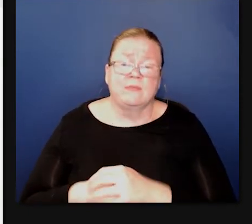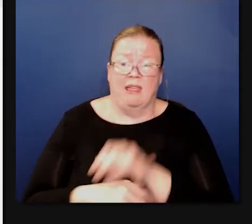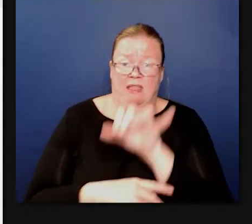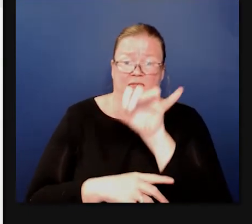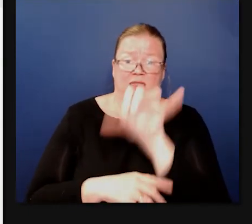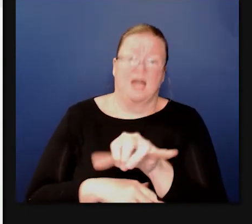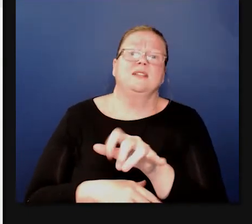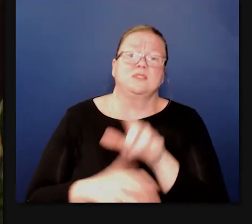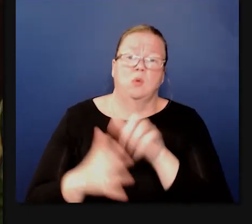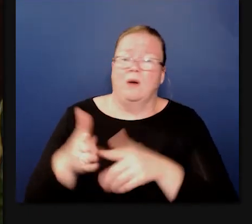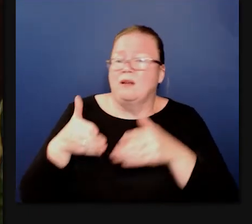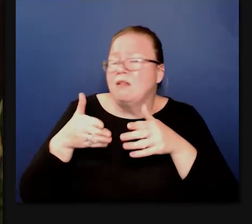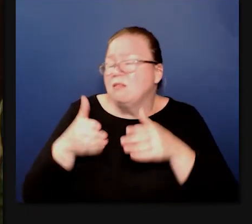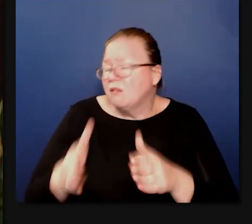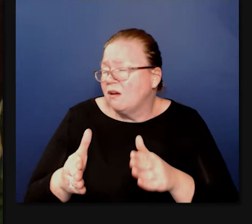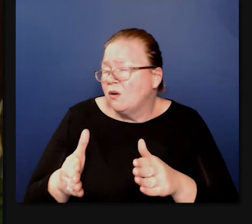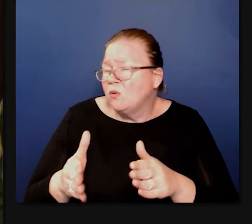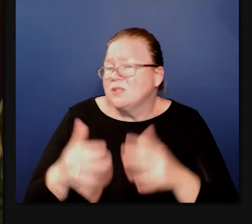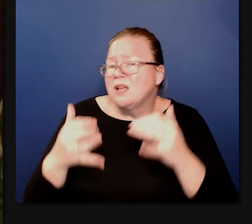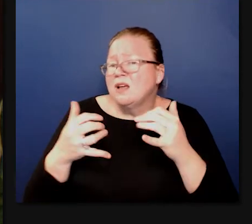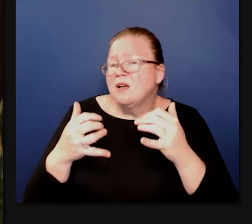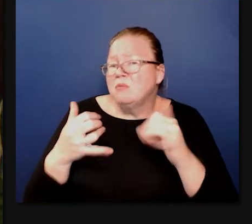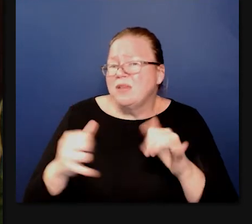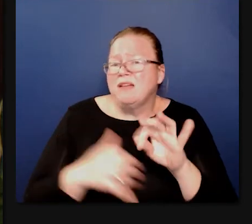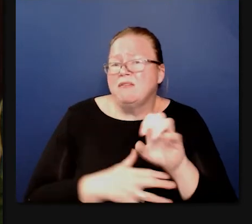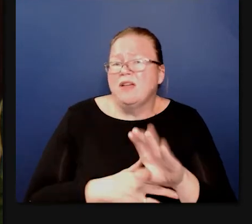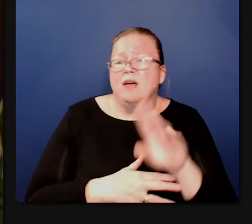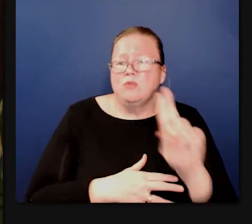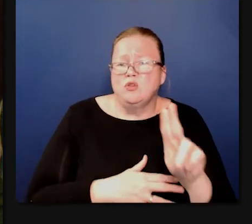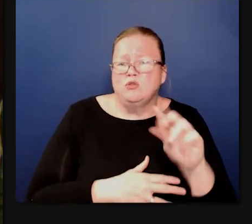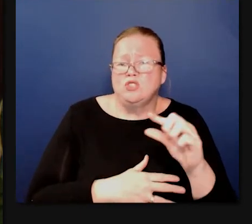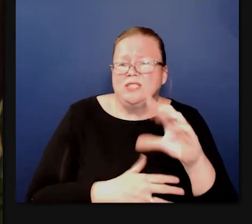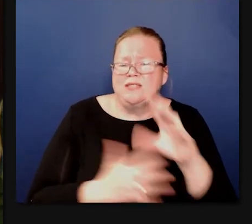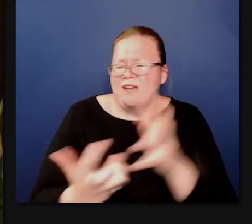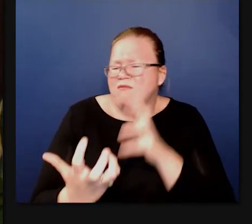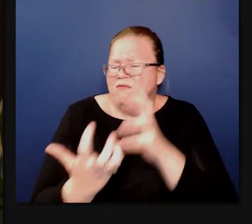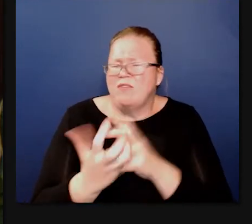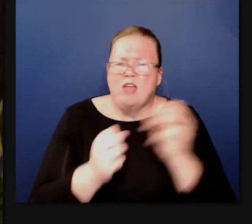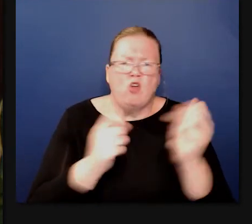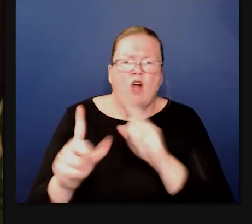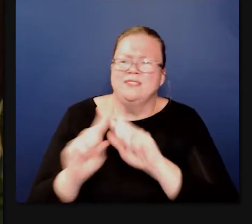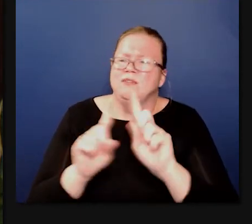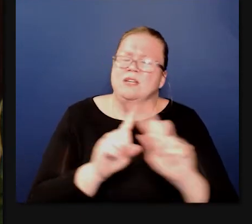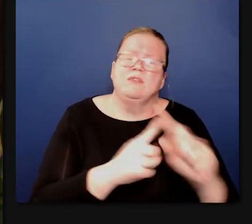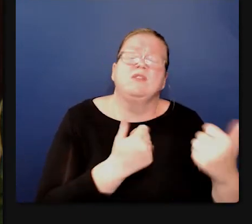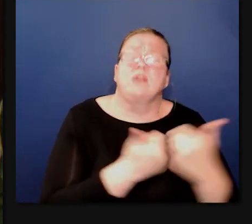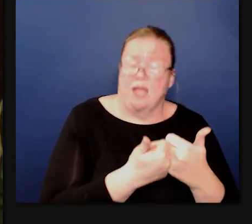So this is what allows PlayFab UGC to fit with all these different game scenarios.